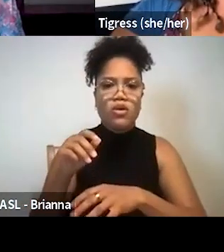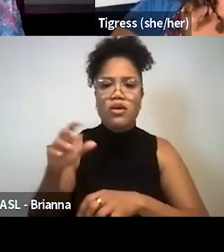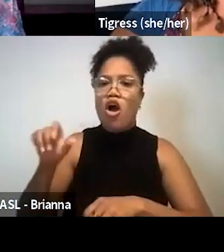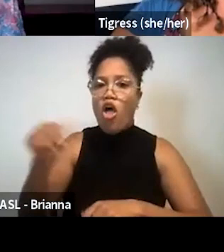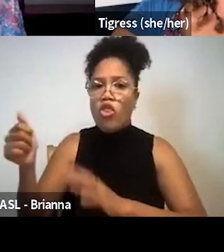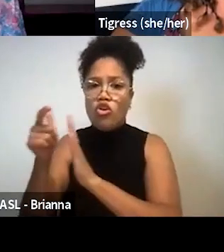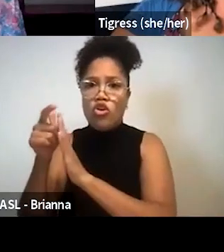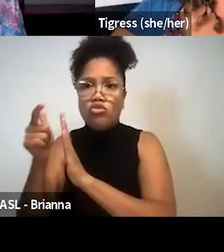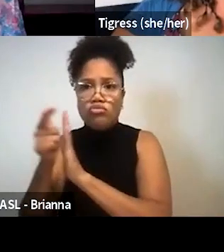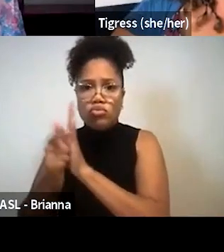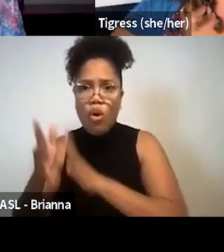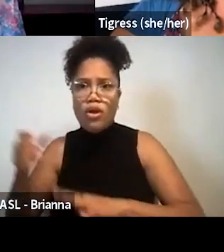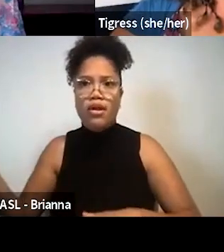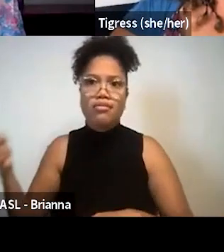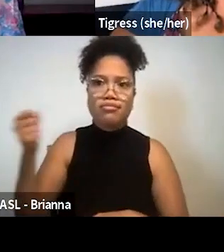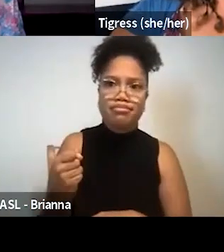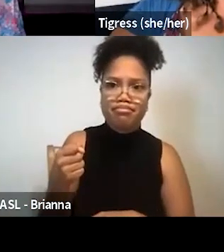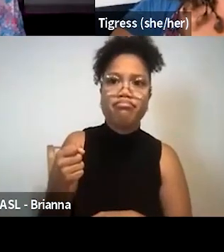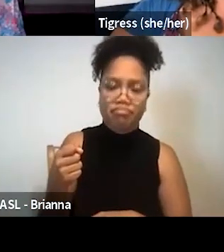that they may have in the states that they live in.